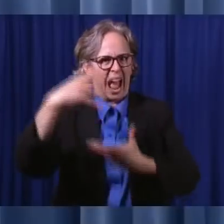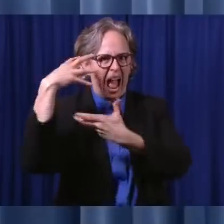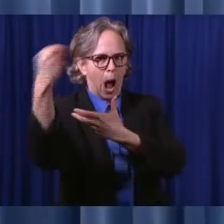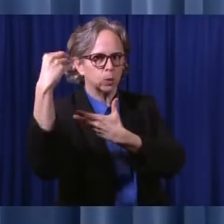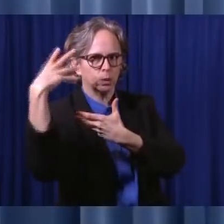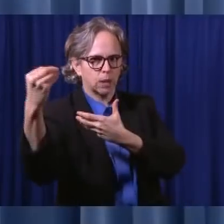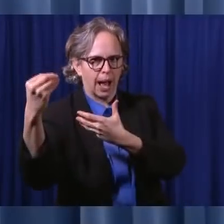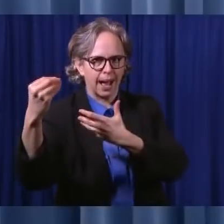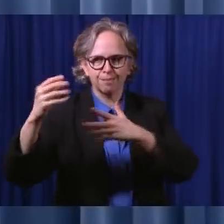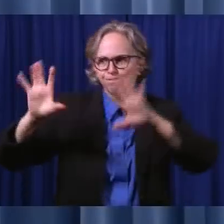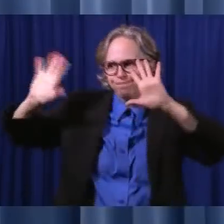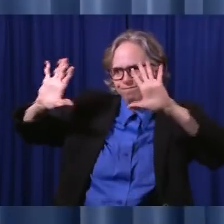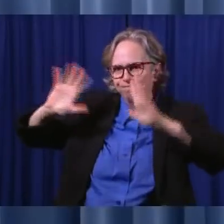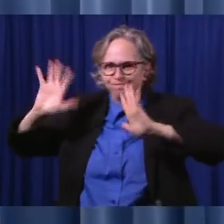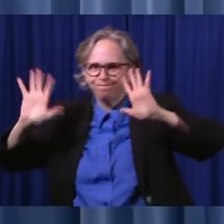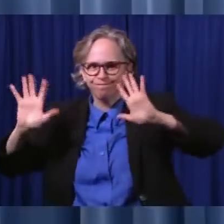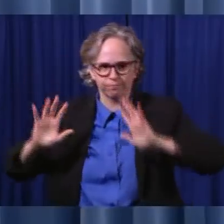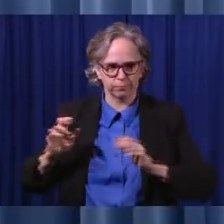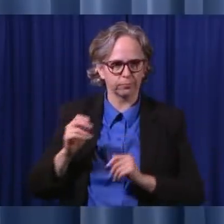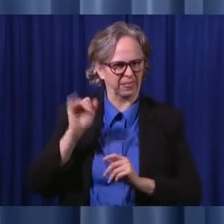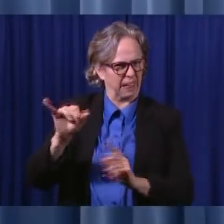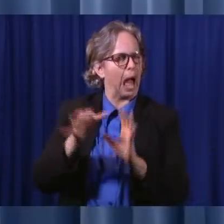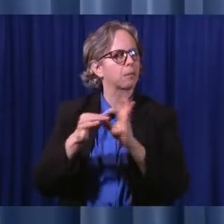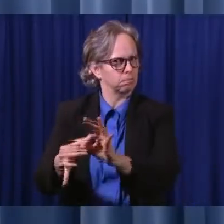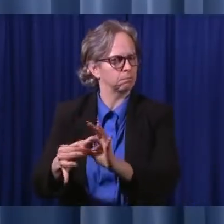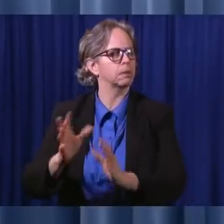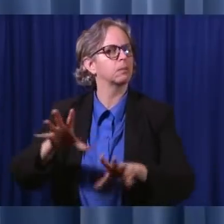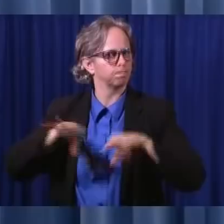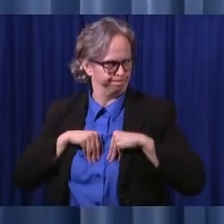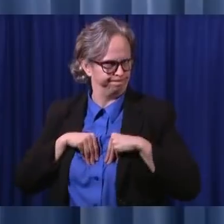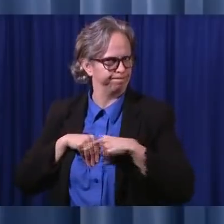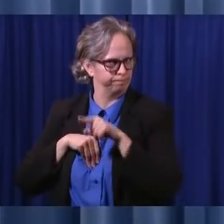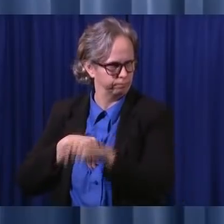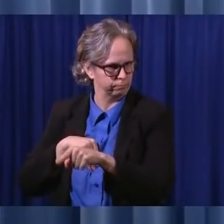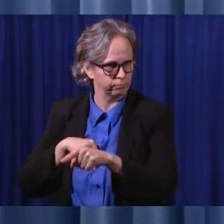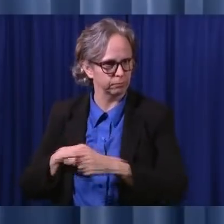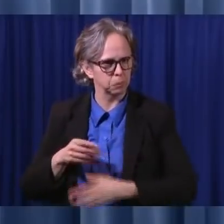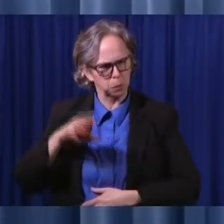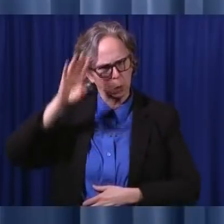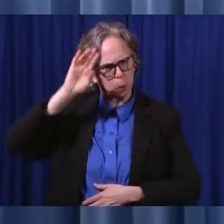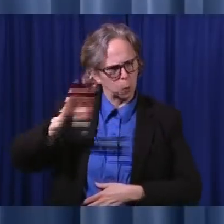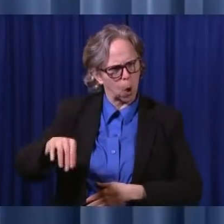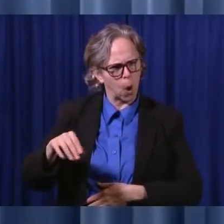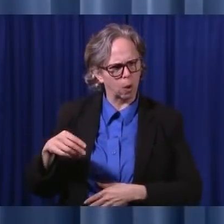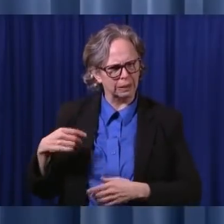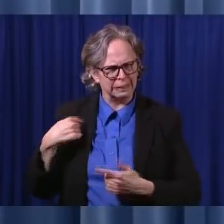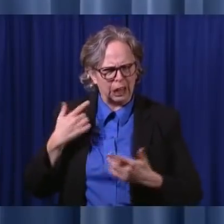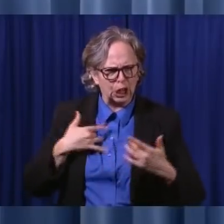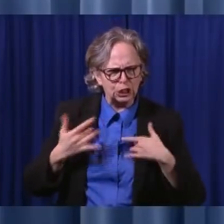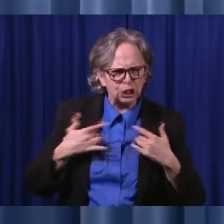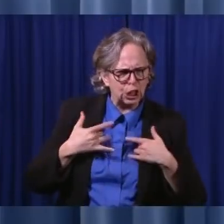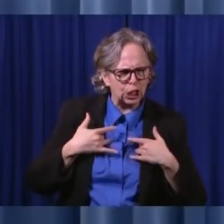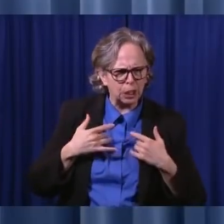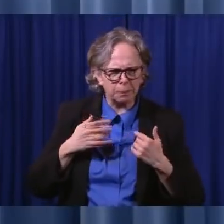BOTH CASES AND CAN BEGIN TO ALLOW OUTDOOR VISITATION. WE WILL START WITH THAT. I KNOW